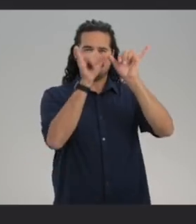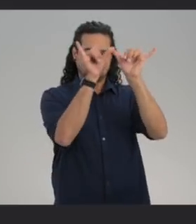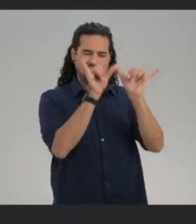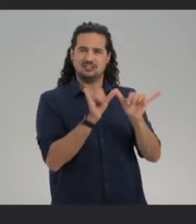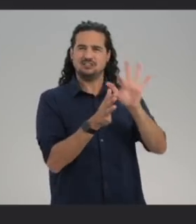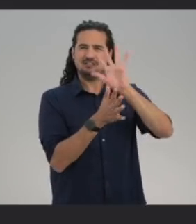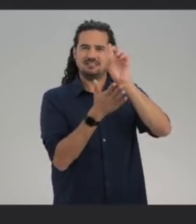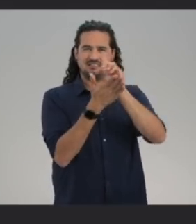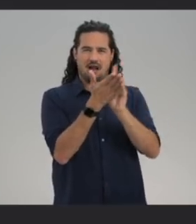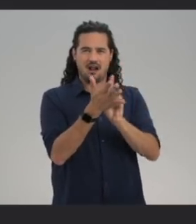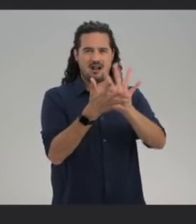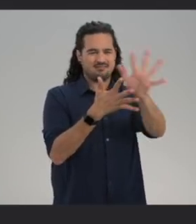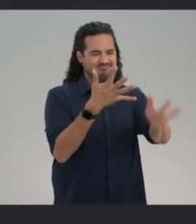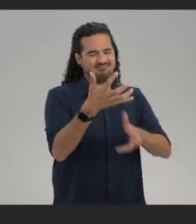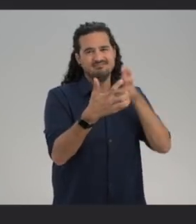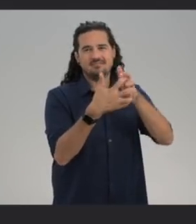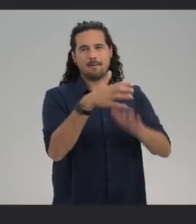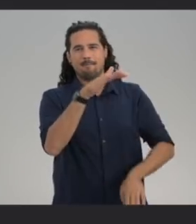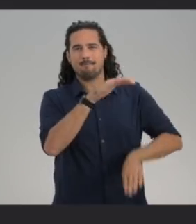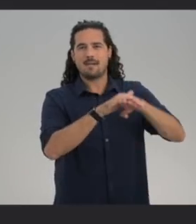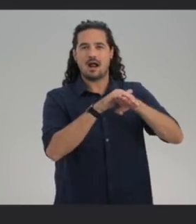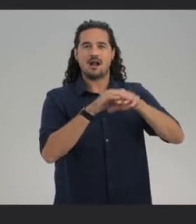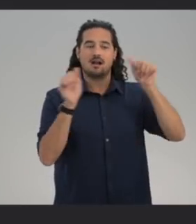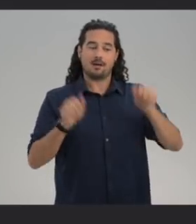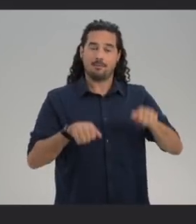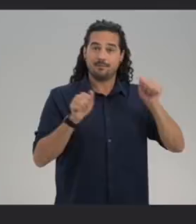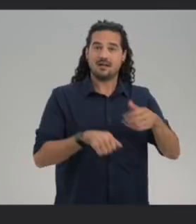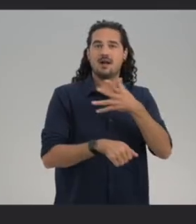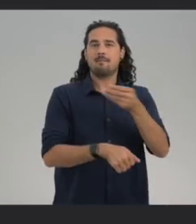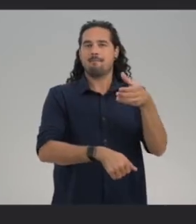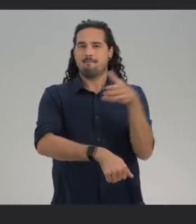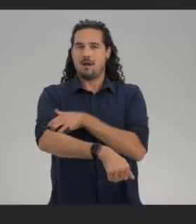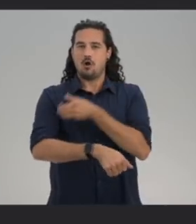to fully take advantage of all the capability and power of M1.